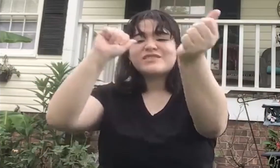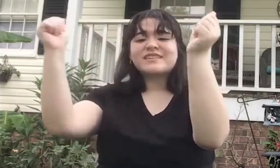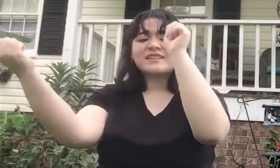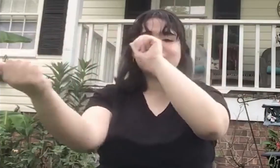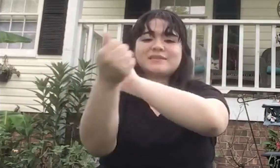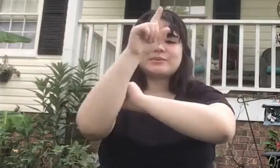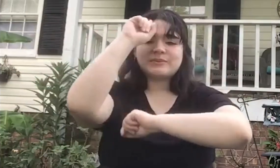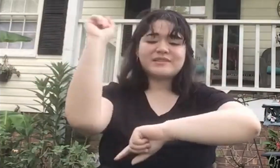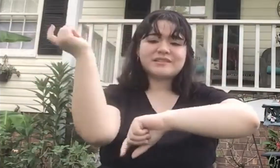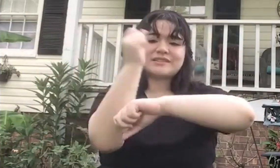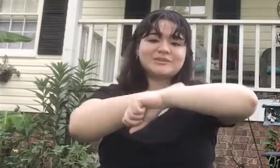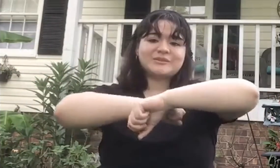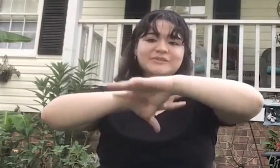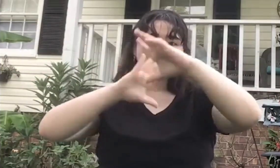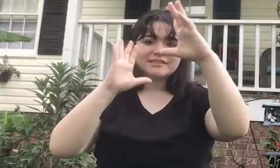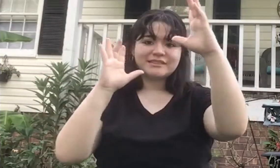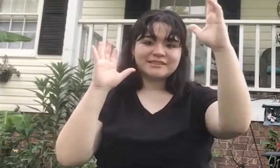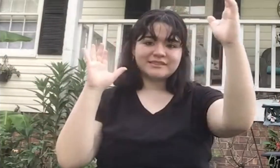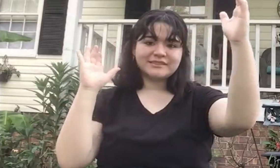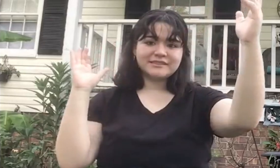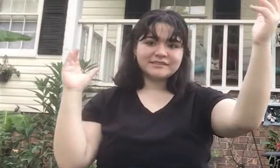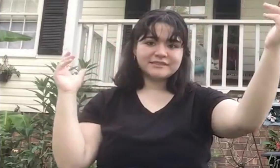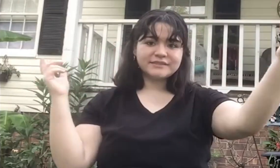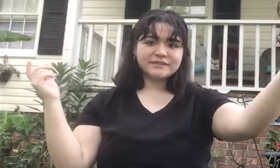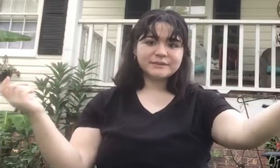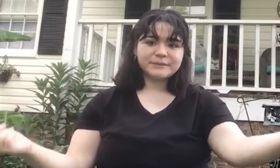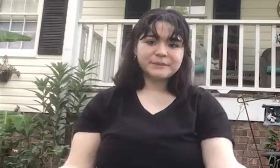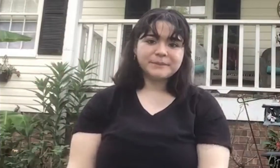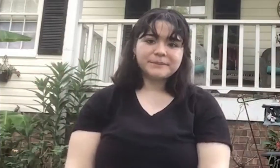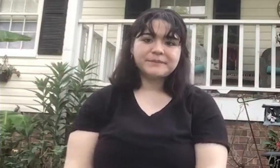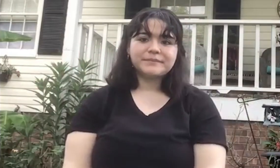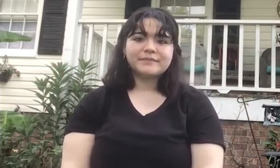Go and chase your dreams.